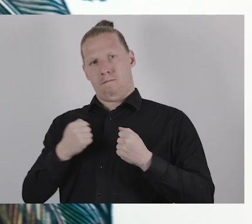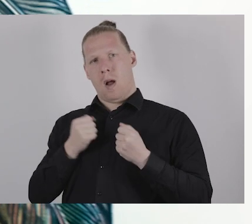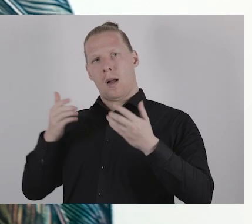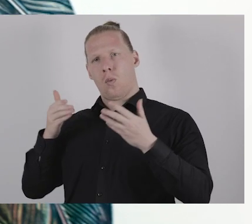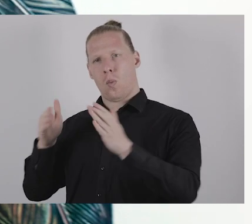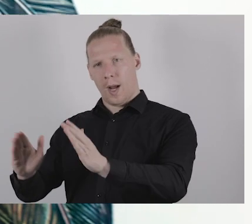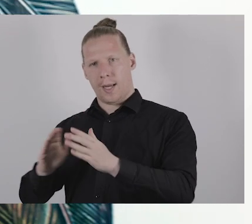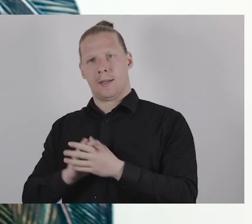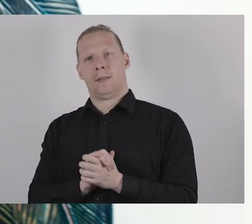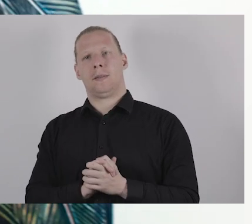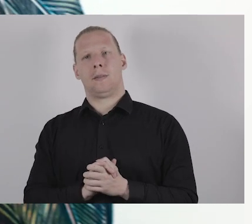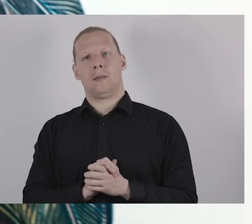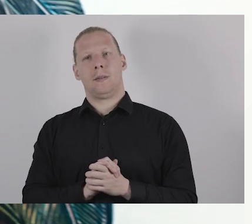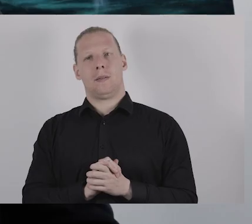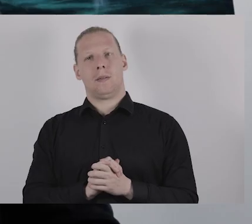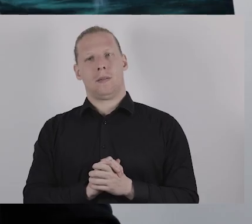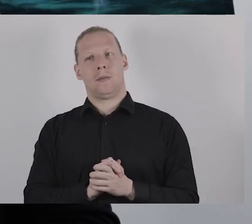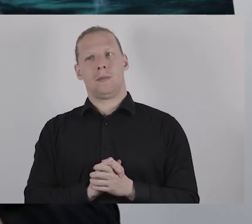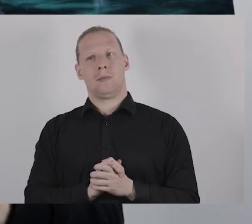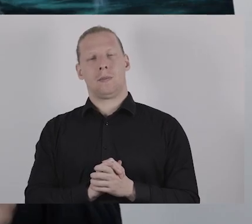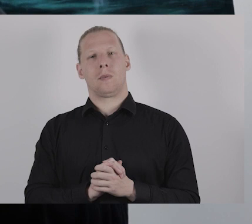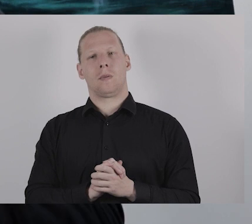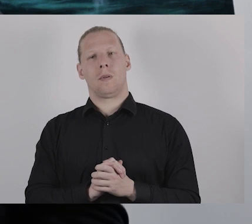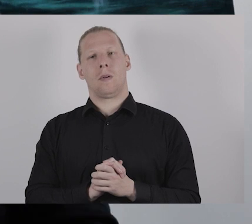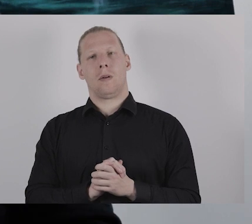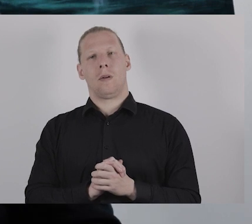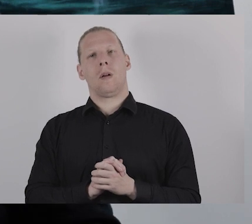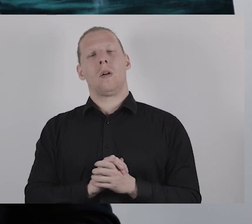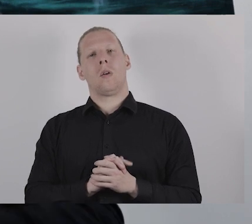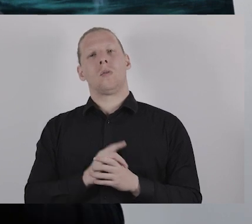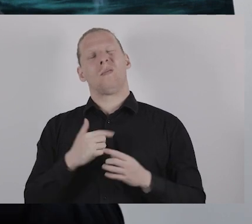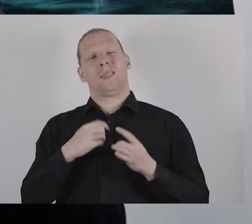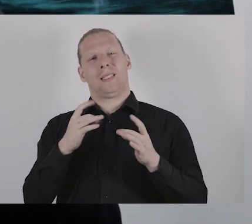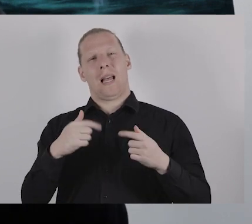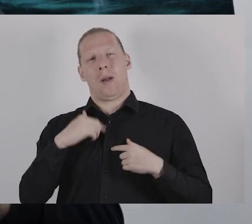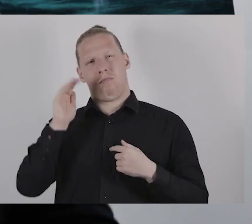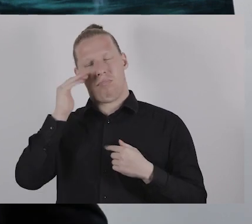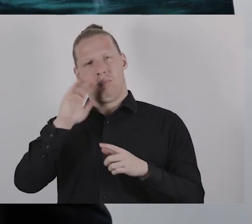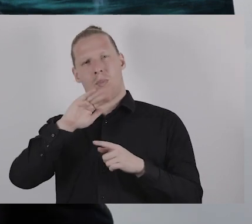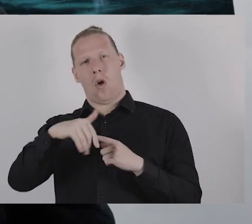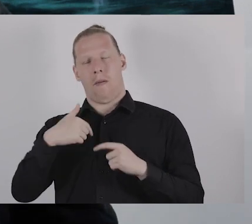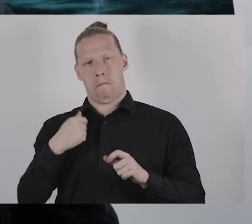but I could do it in another way. And so, yeah, that began this love with printmaking.